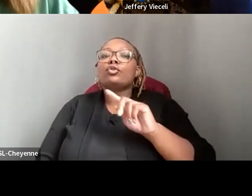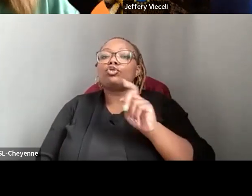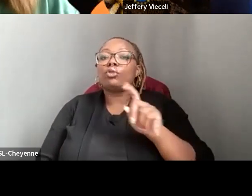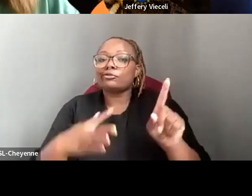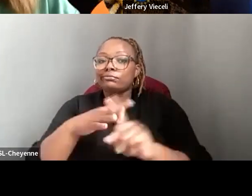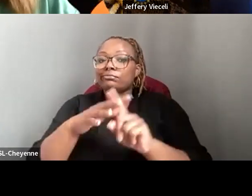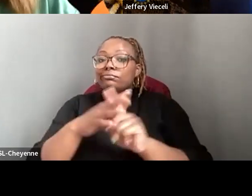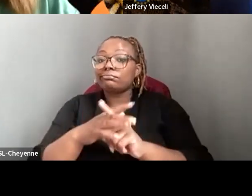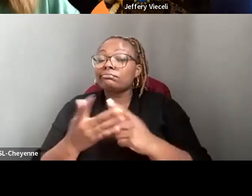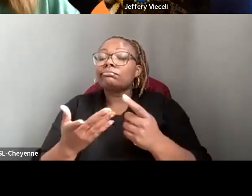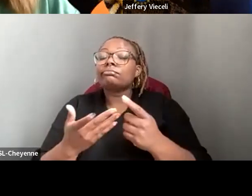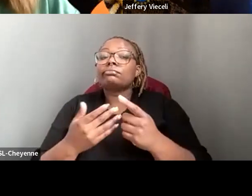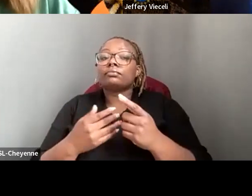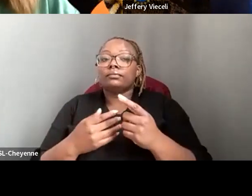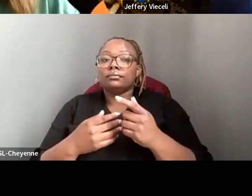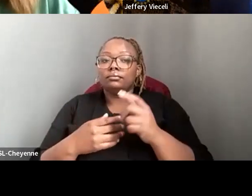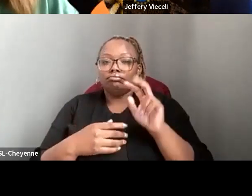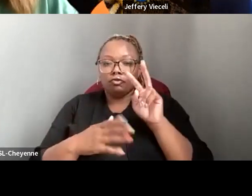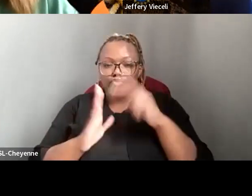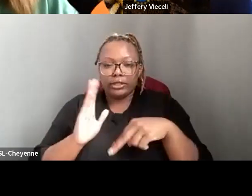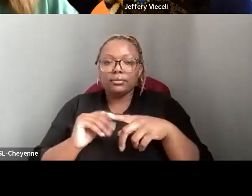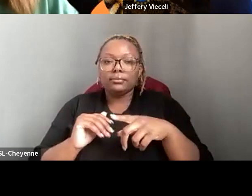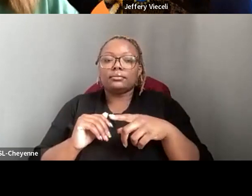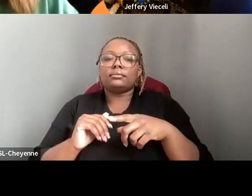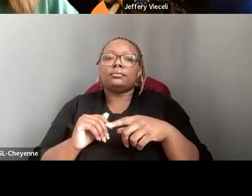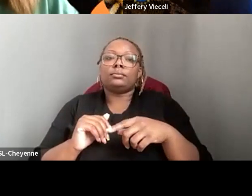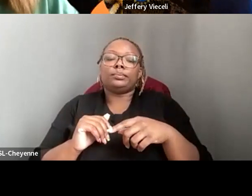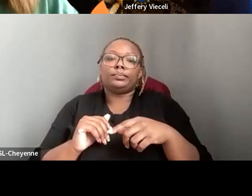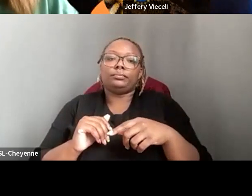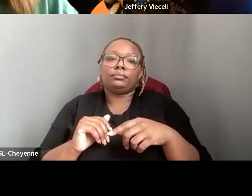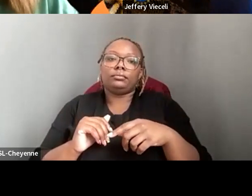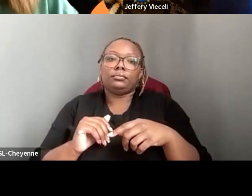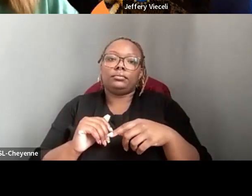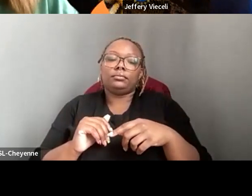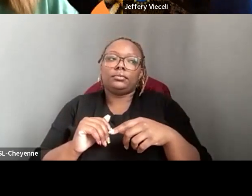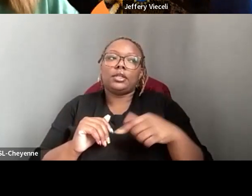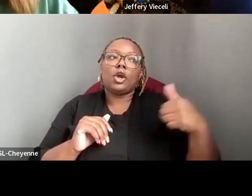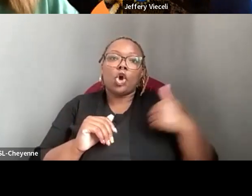we have this because our institution requires it."